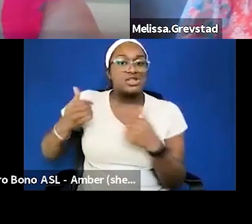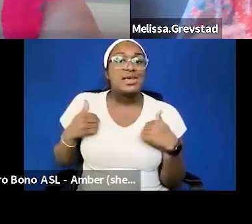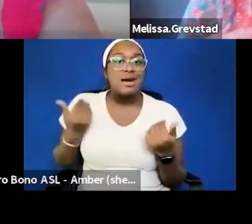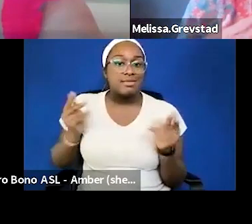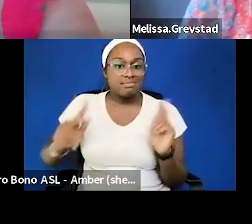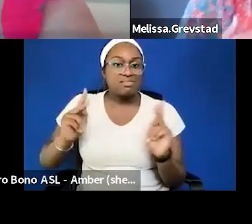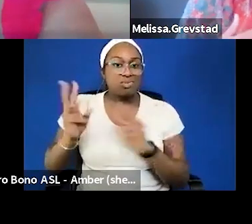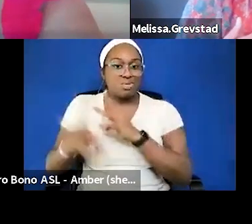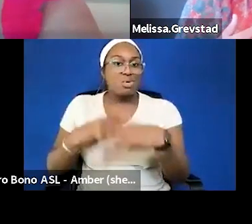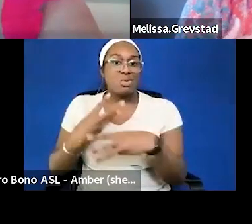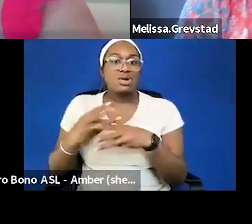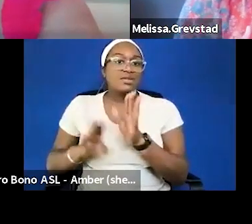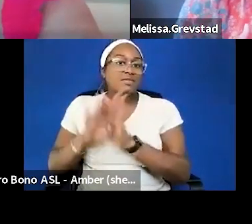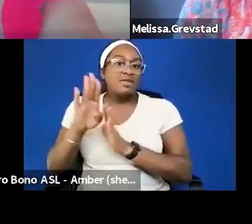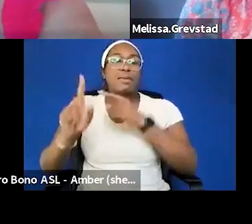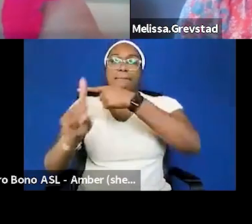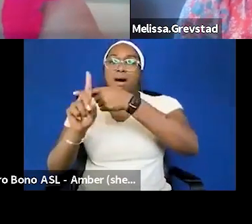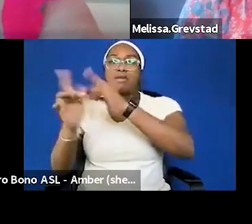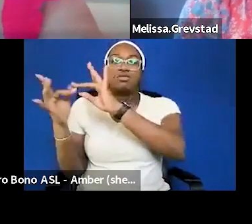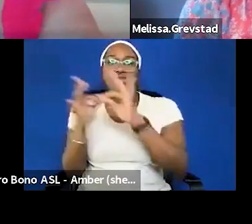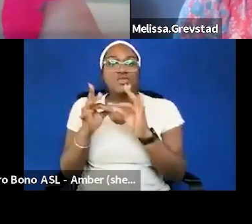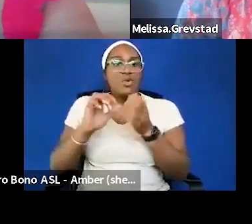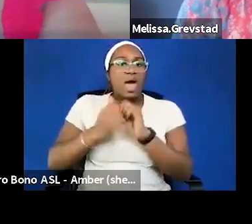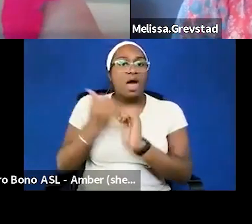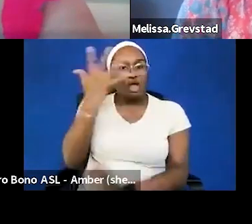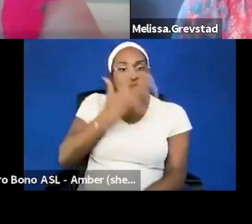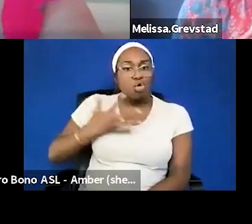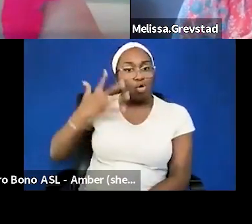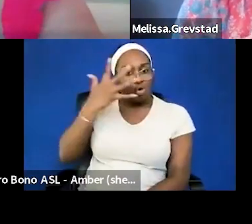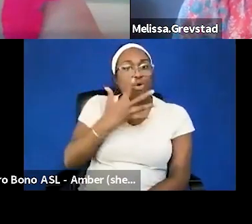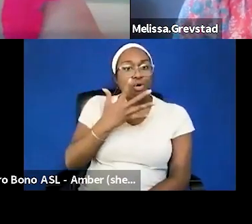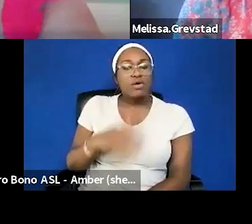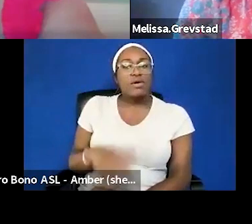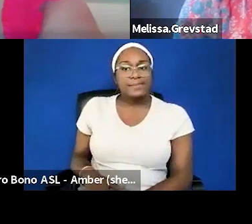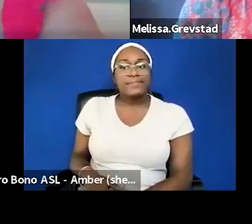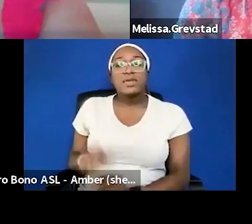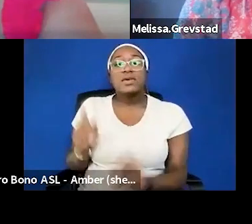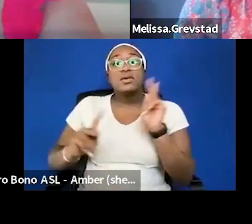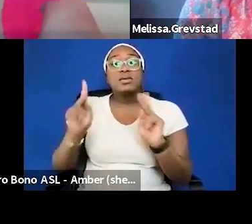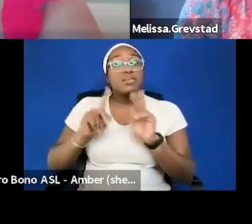to develop a positive relationship with the way that they look. So the folks who initially started that collaborative